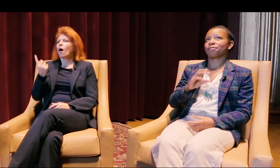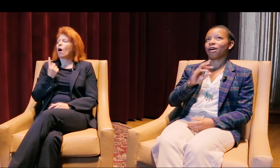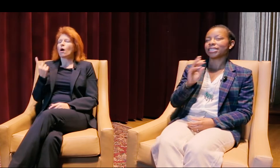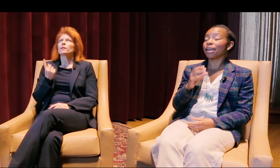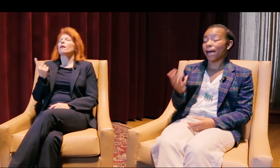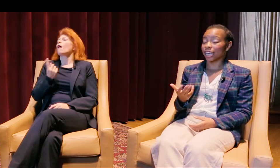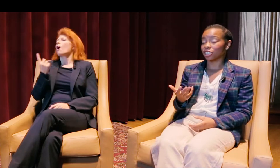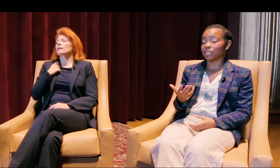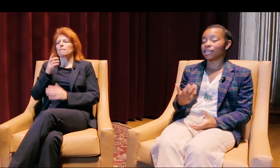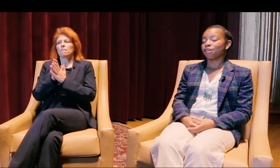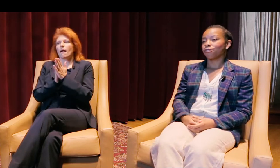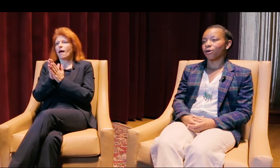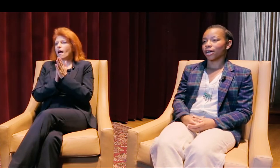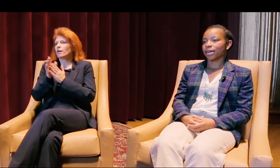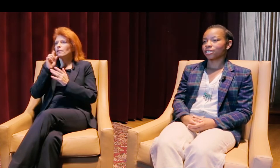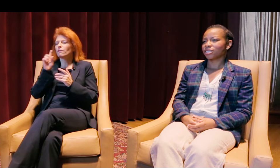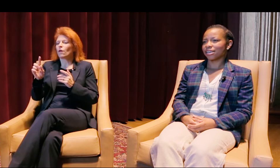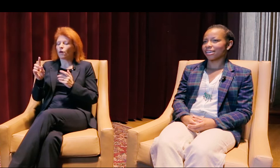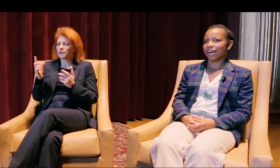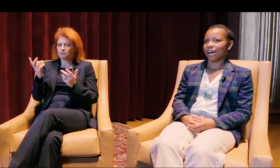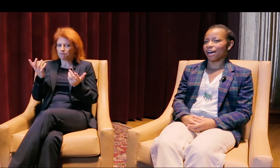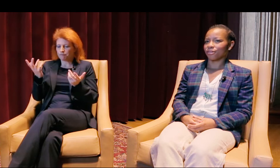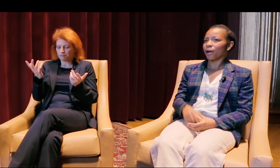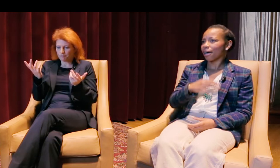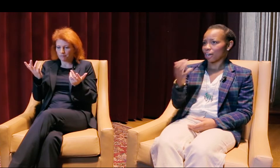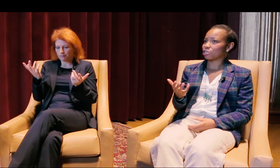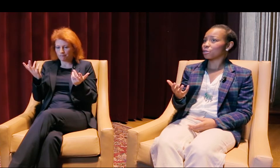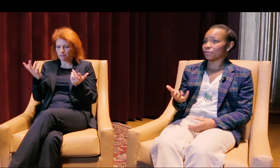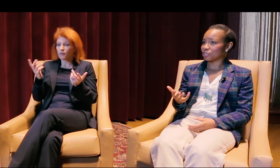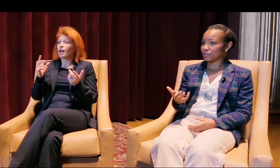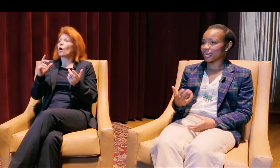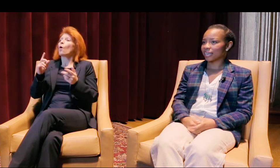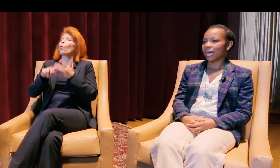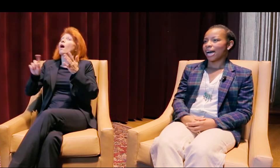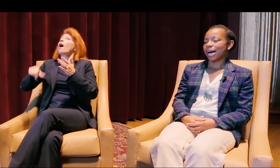I mean, I've always had a passion for just what other entrepreneurs are doing